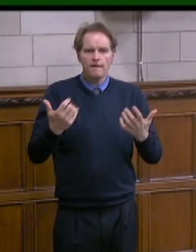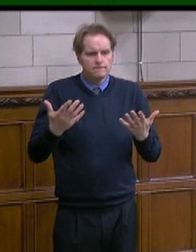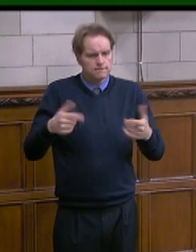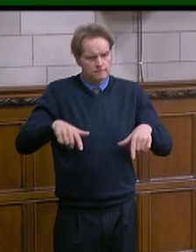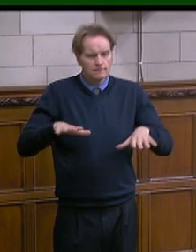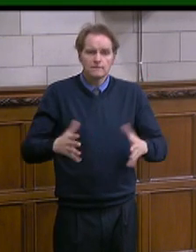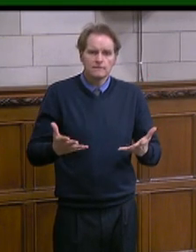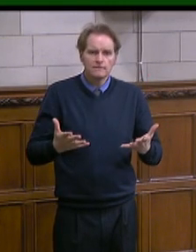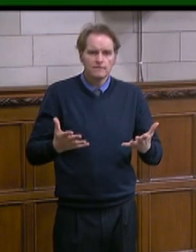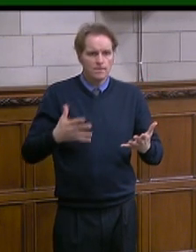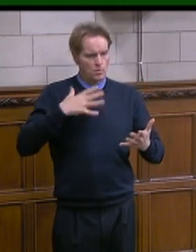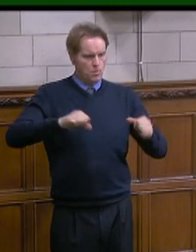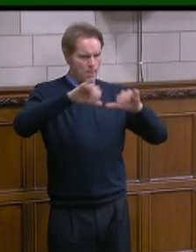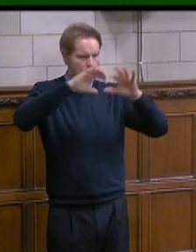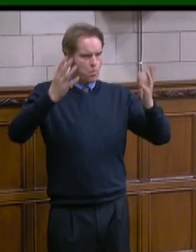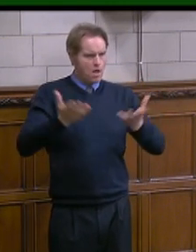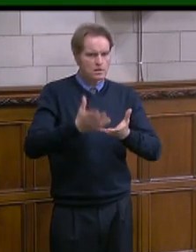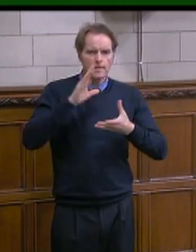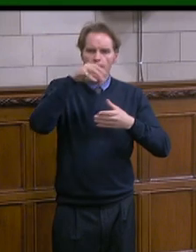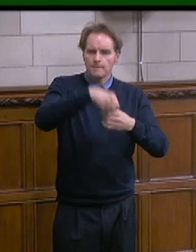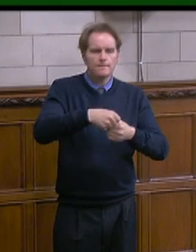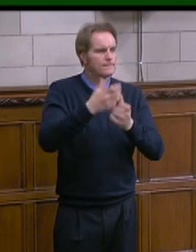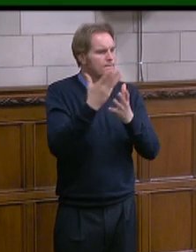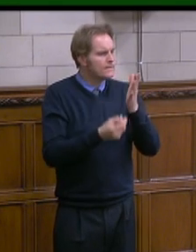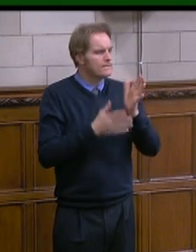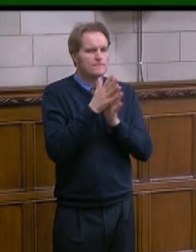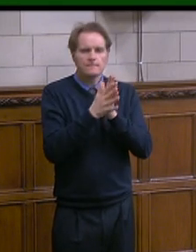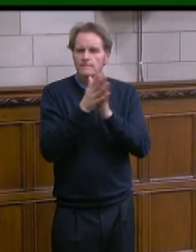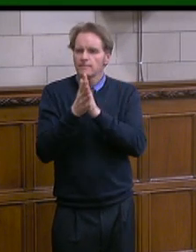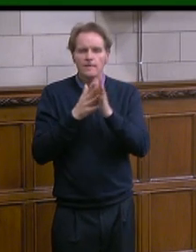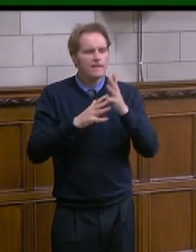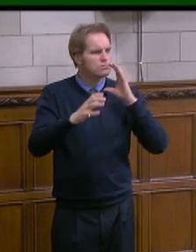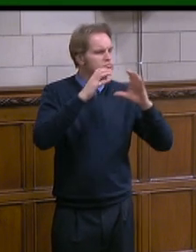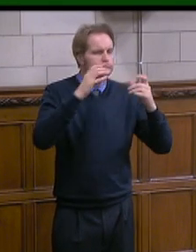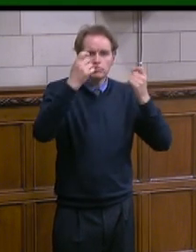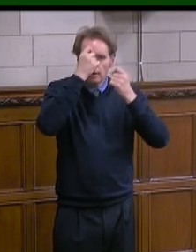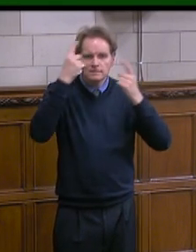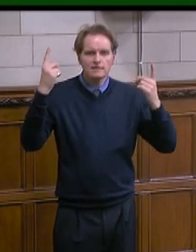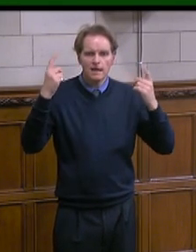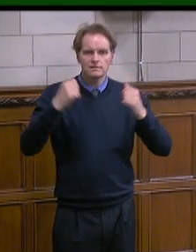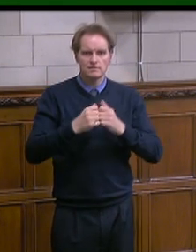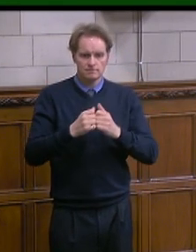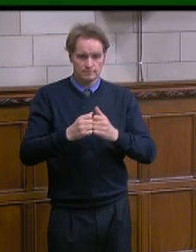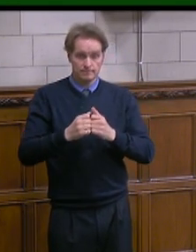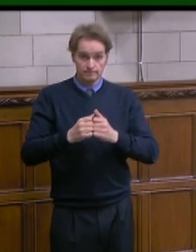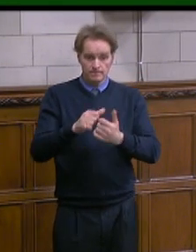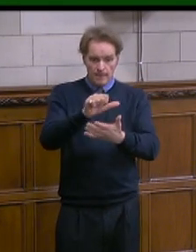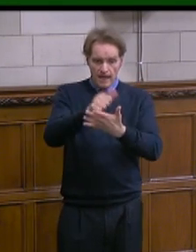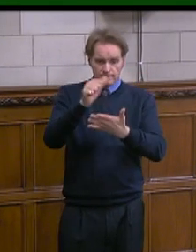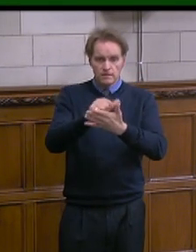That is exactly what we want our world to be like. The slogan for the advertising campaign was, “A world without barriers is our dream,